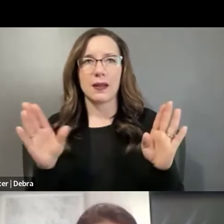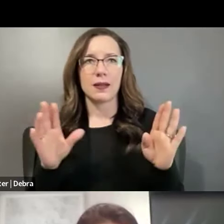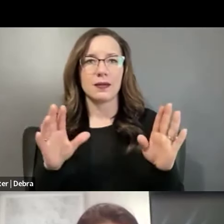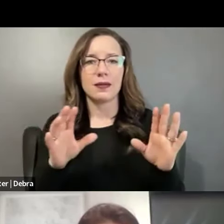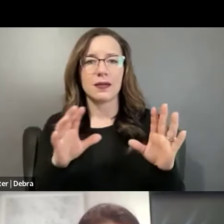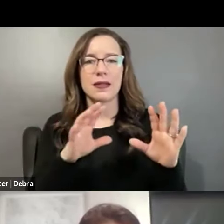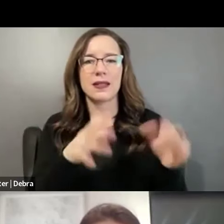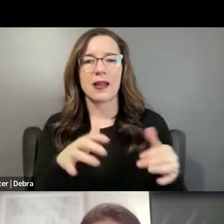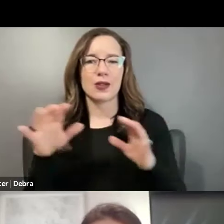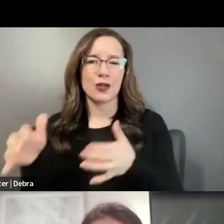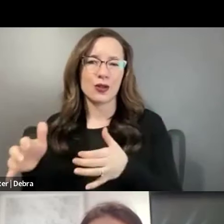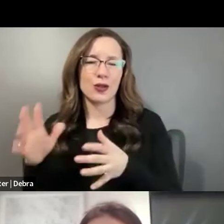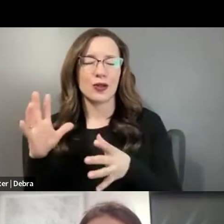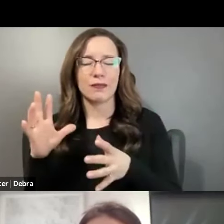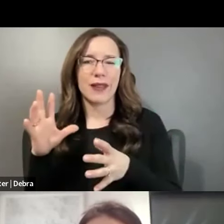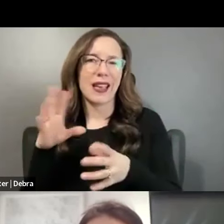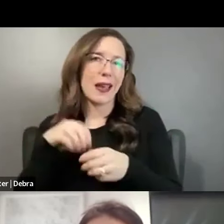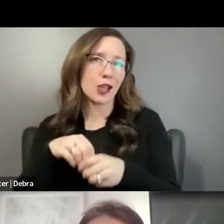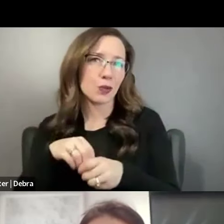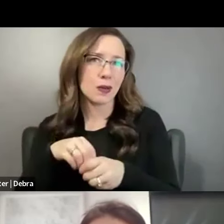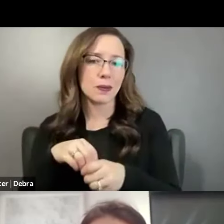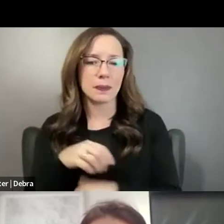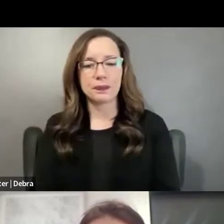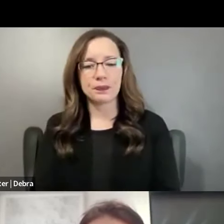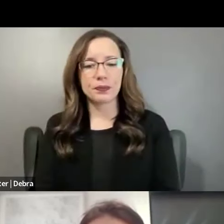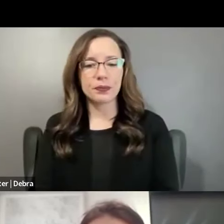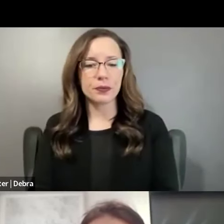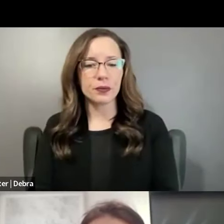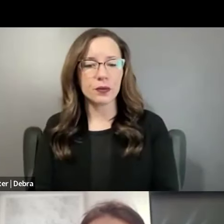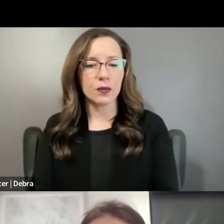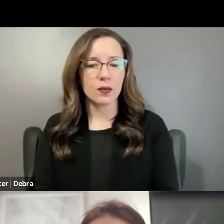It is similar in a way of course with certain public sector engagements.